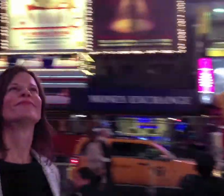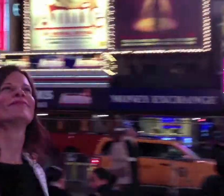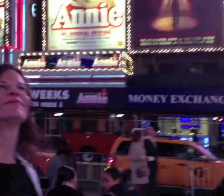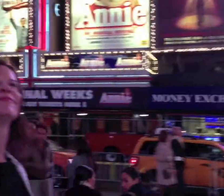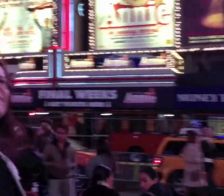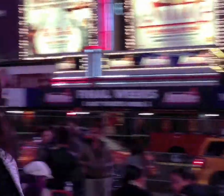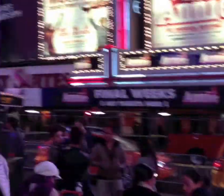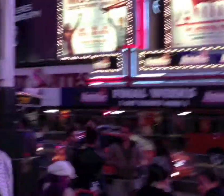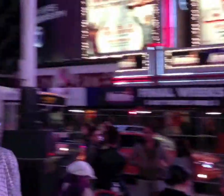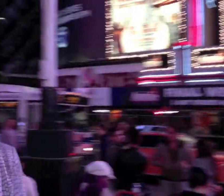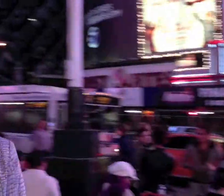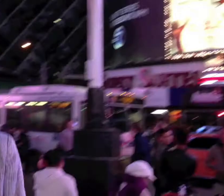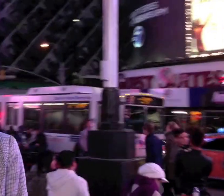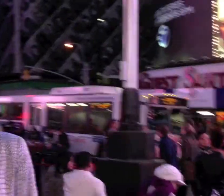Entertainment and more!